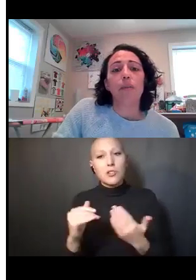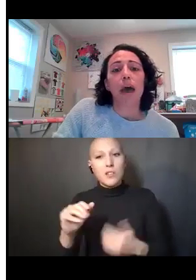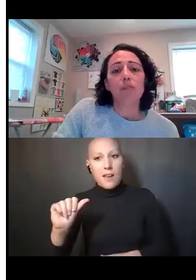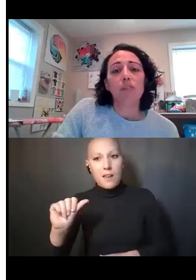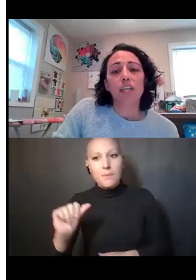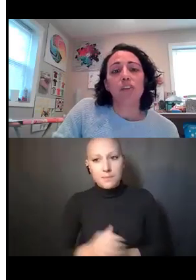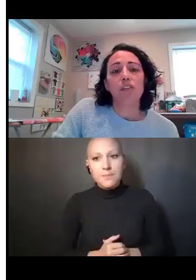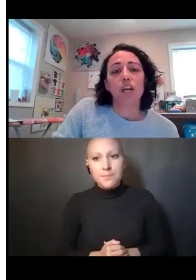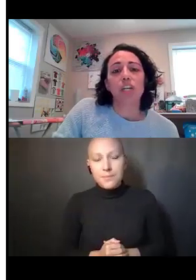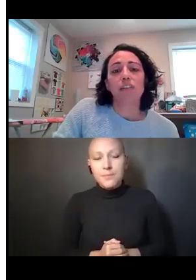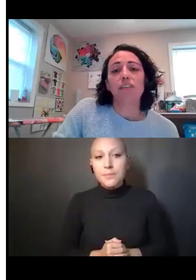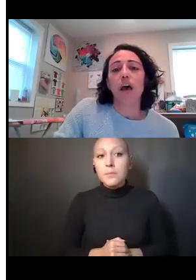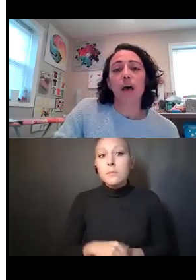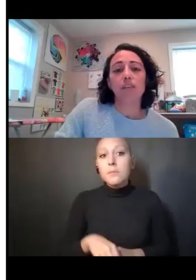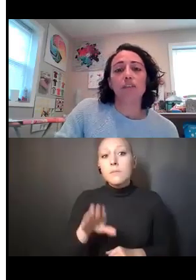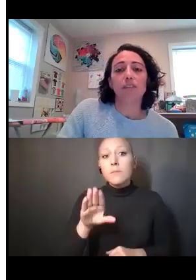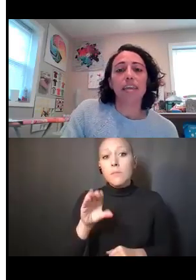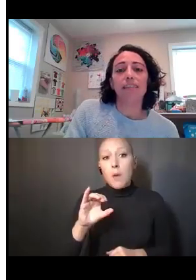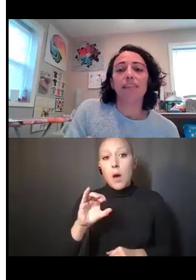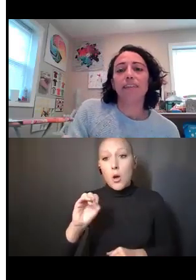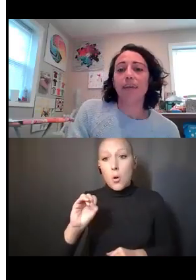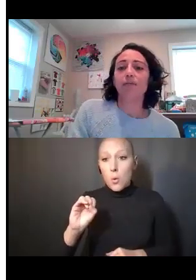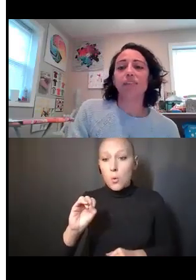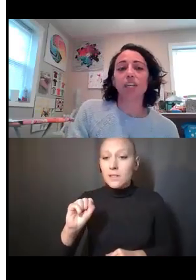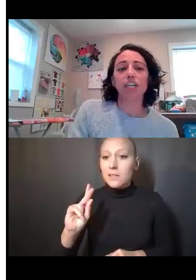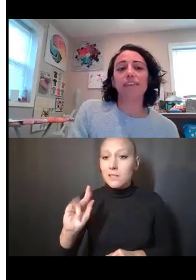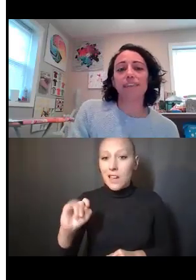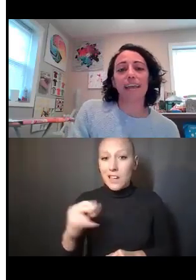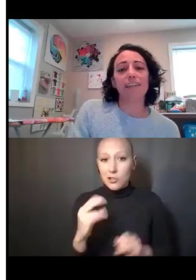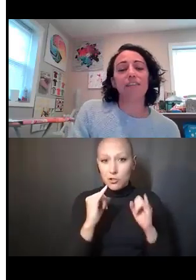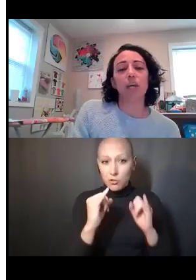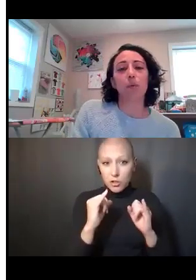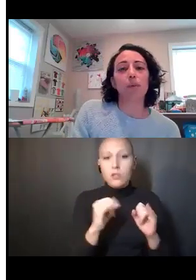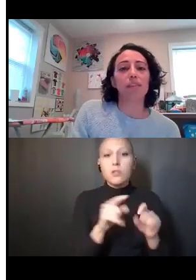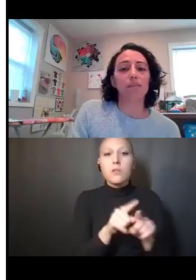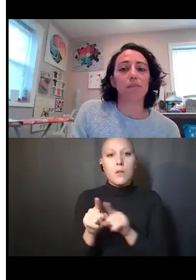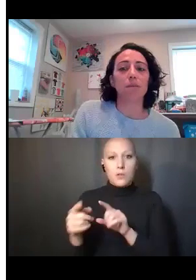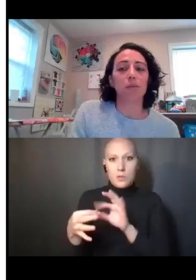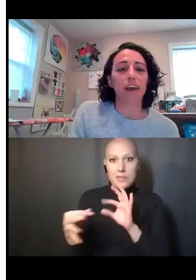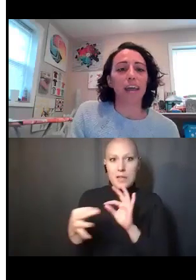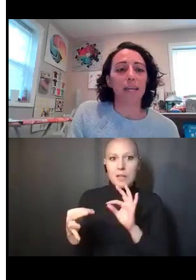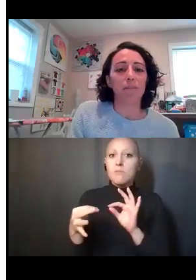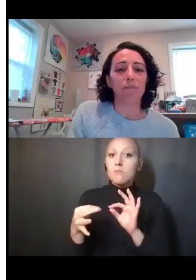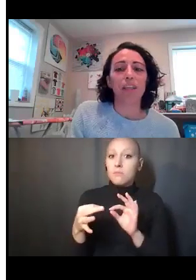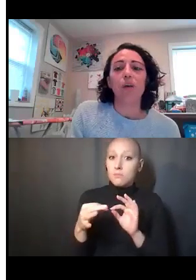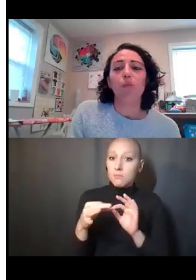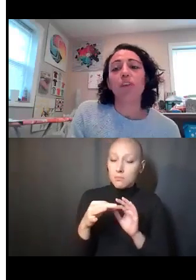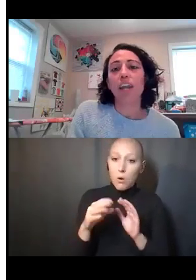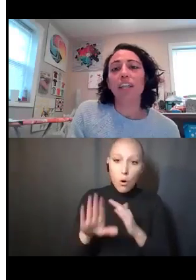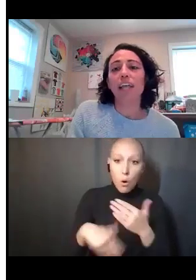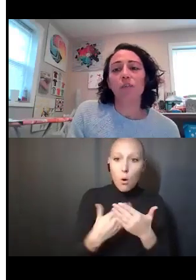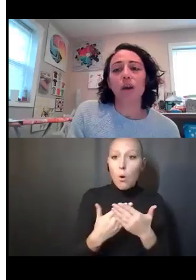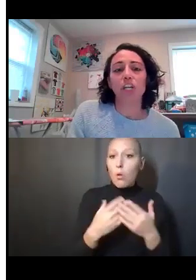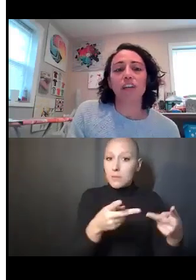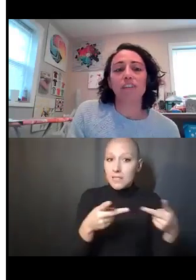The biosketch instructions also state that positions and scientific appointments must be provided. We've gotten a lot of questions